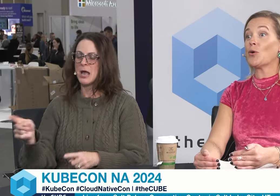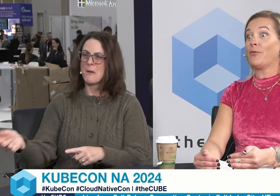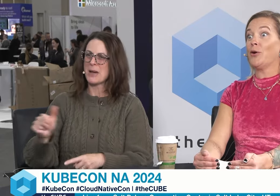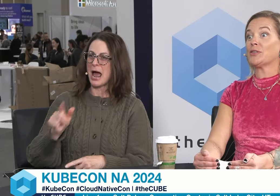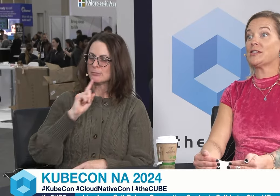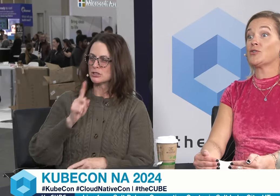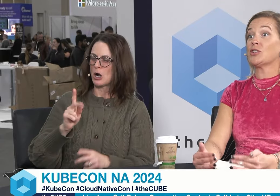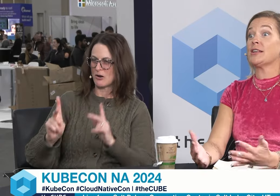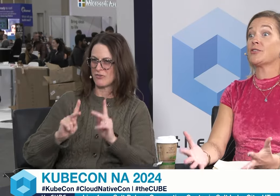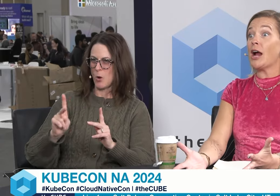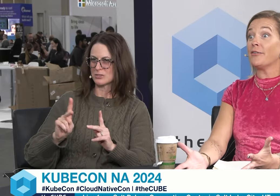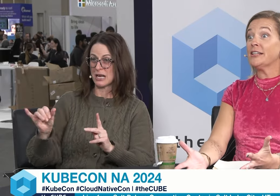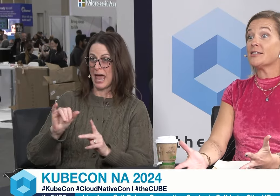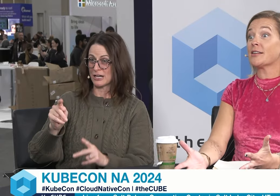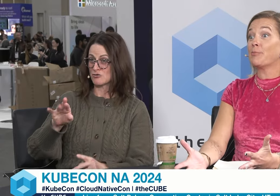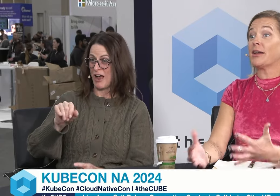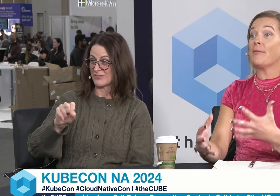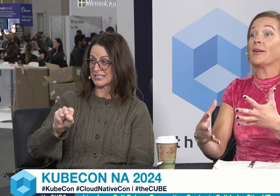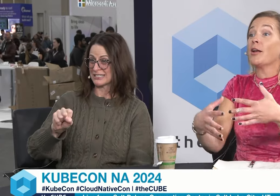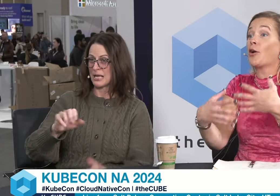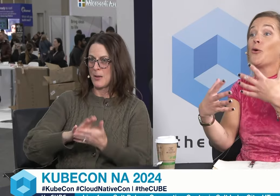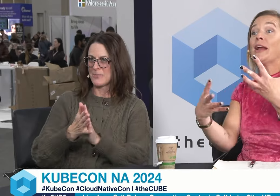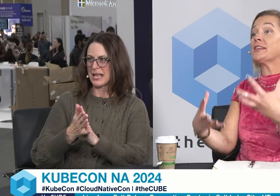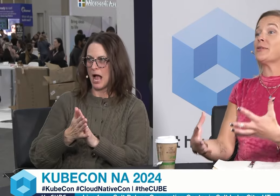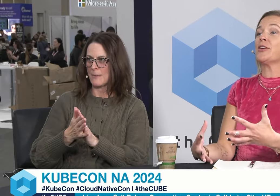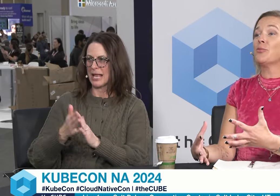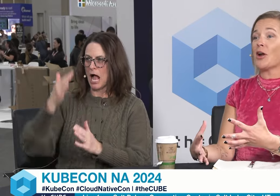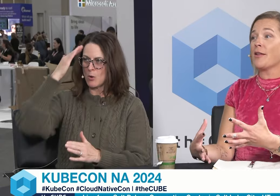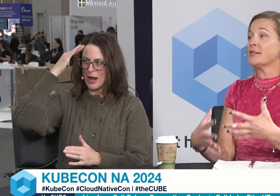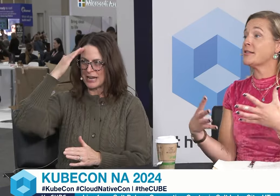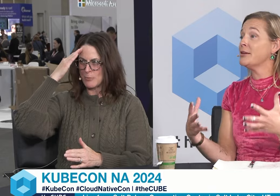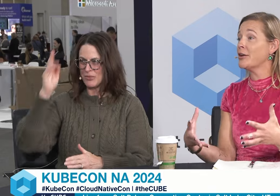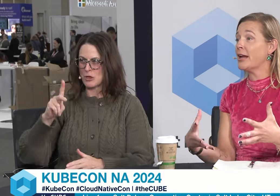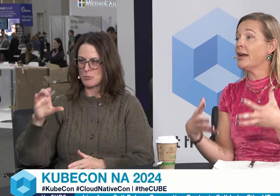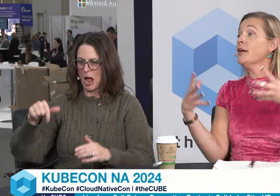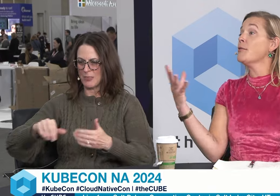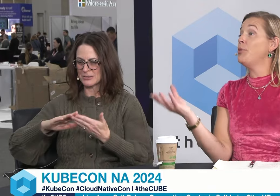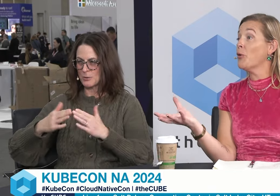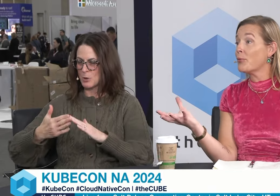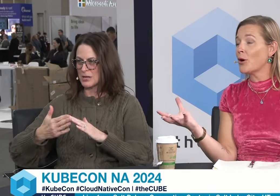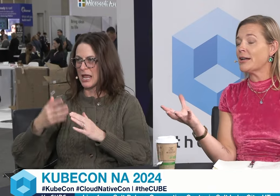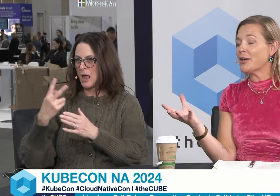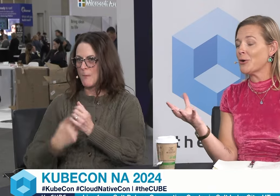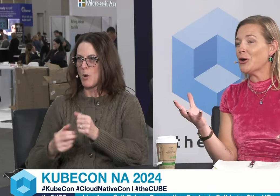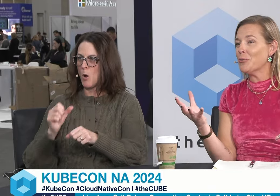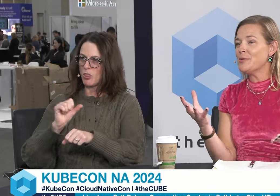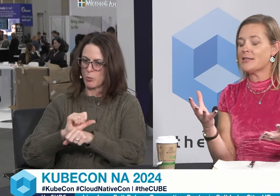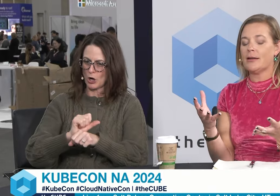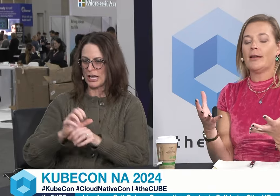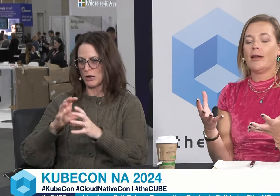I'm sure folks just like Travis becoming acquainted with KubeCon, this community, both working groups,